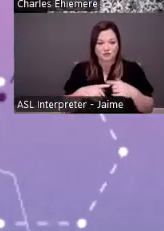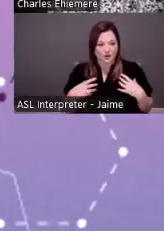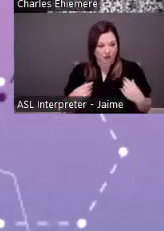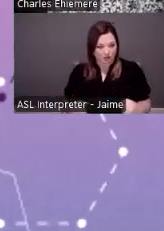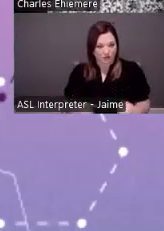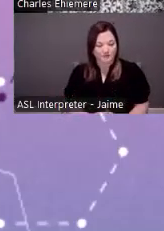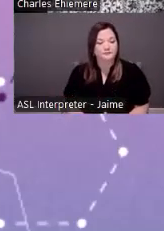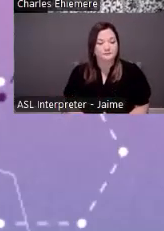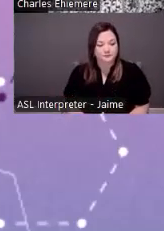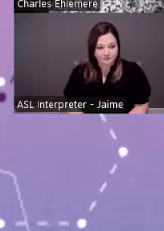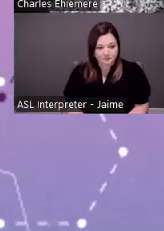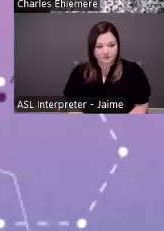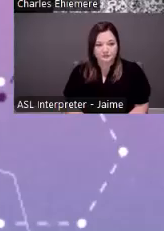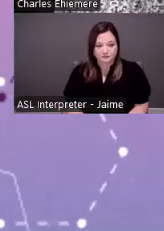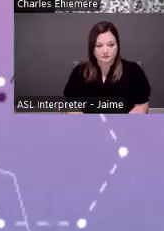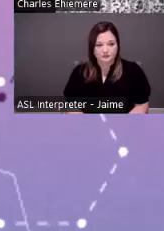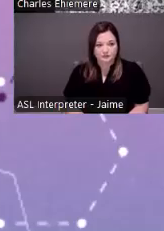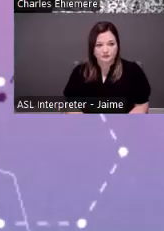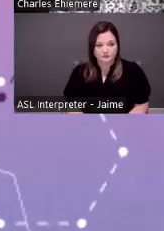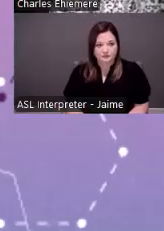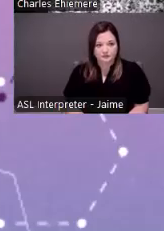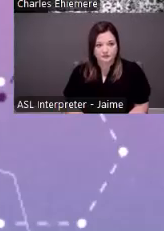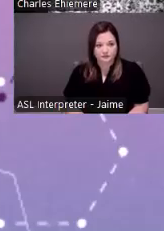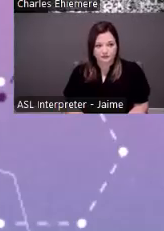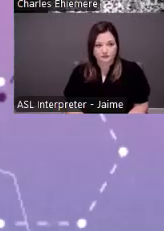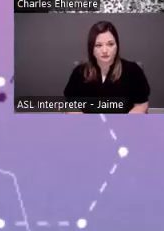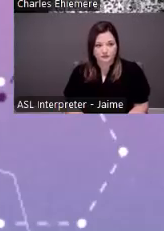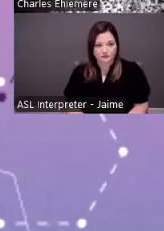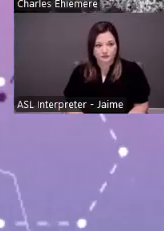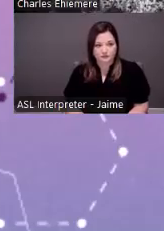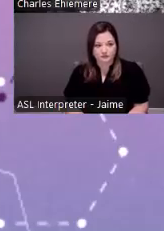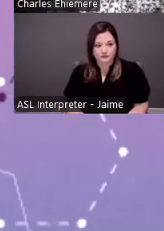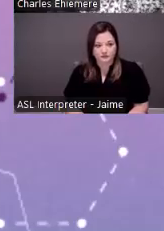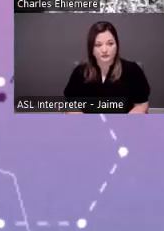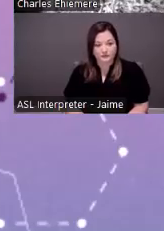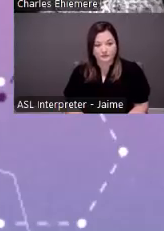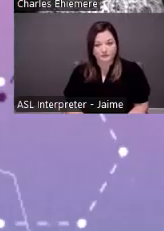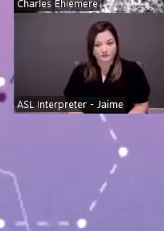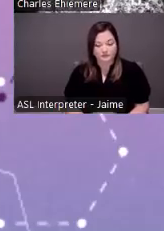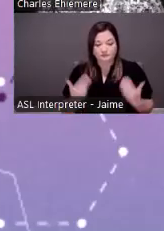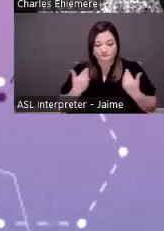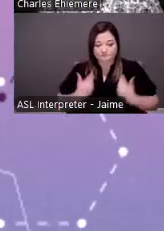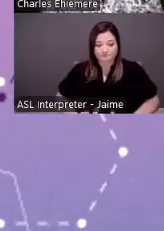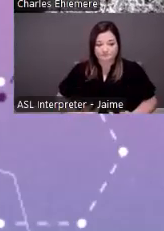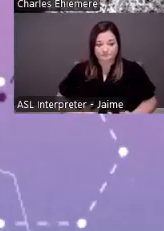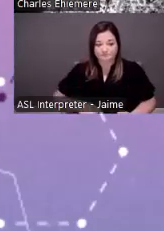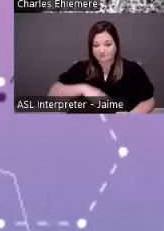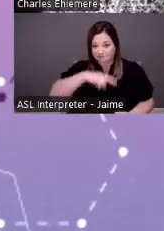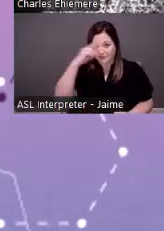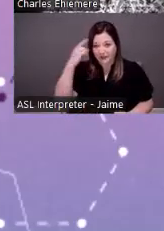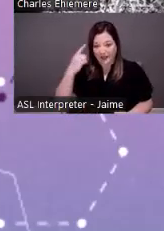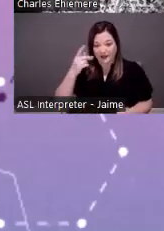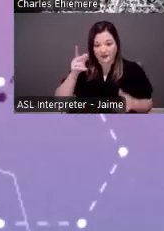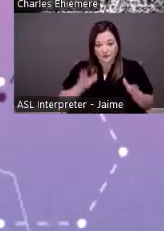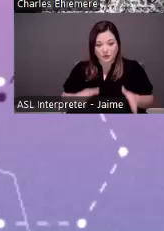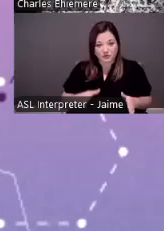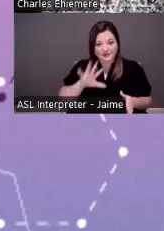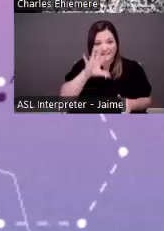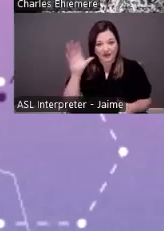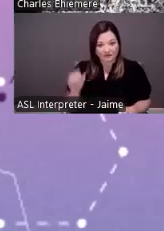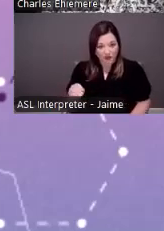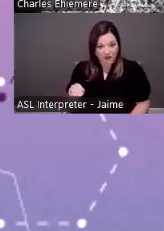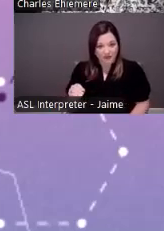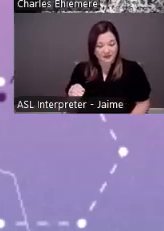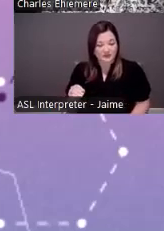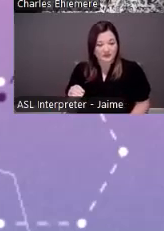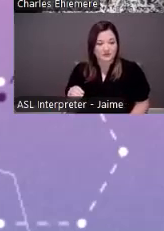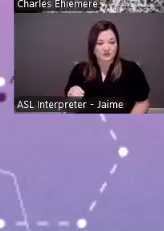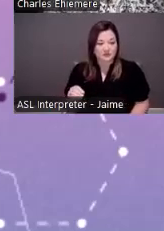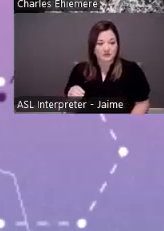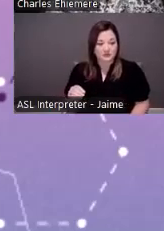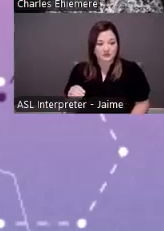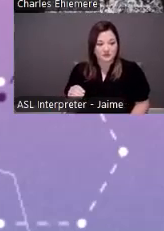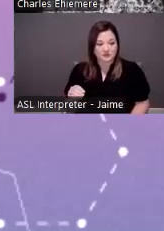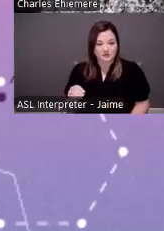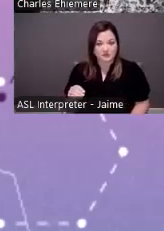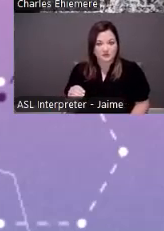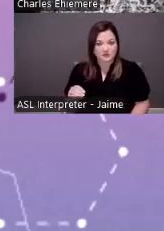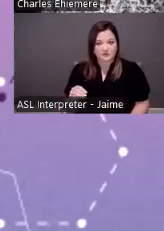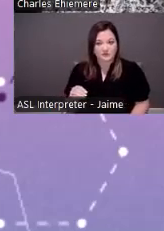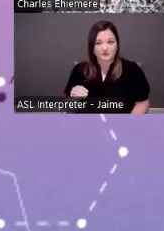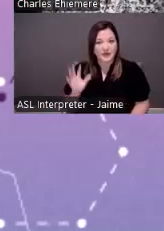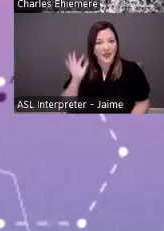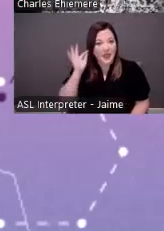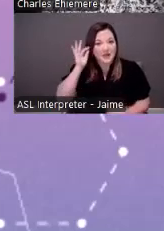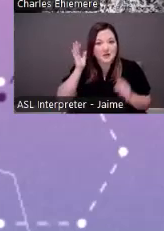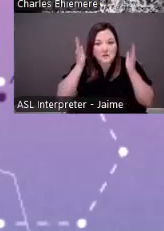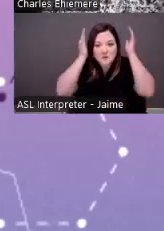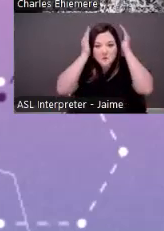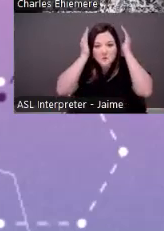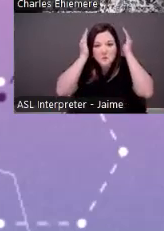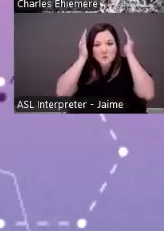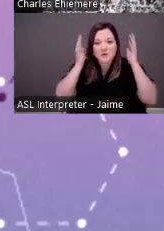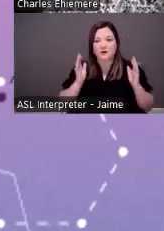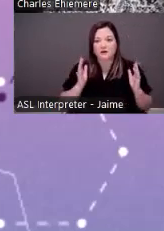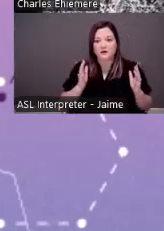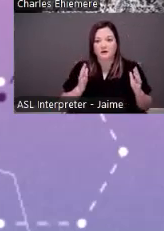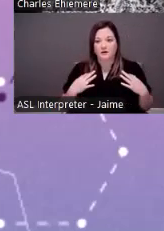So I'm a Black African with short hair wearing white